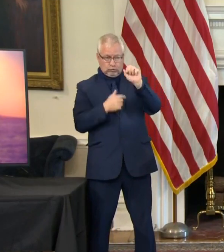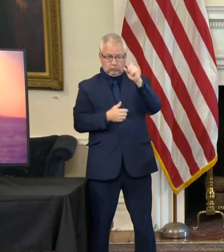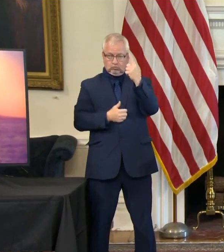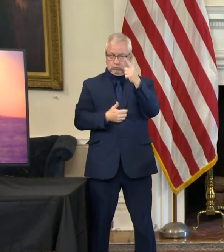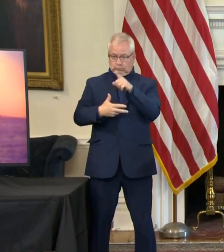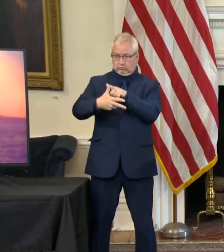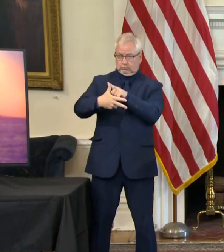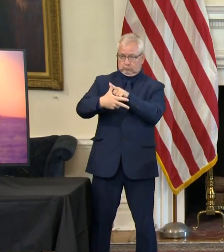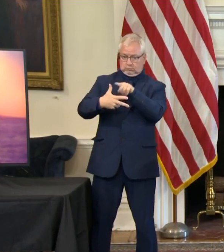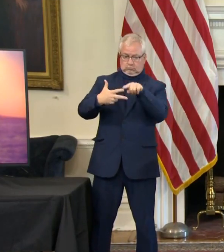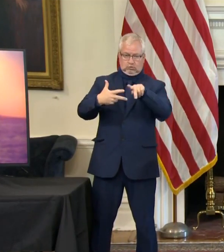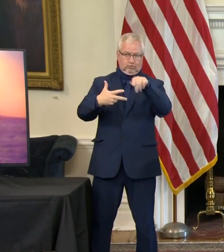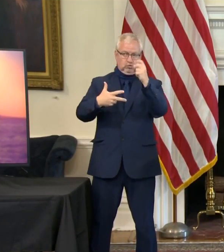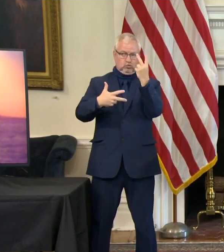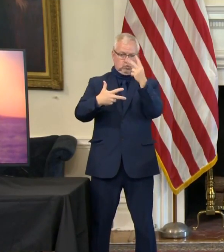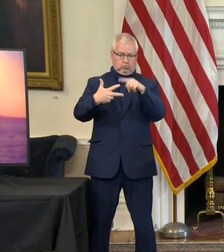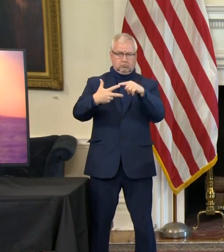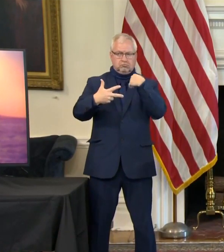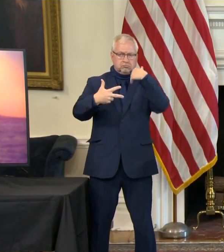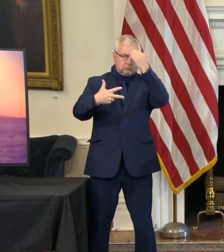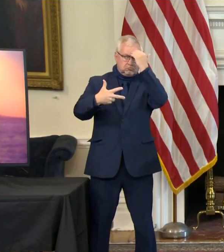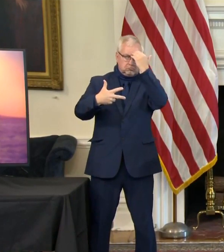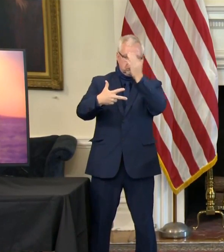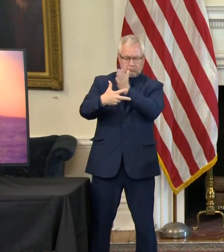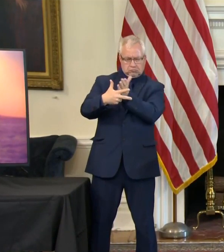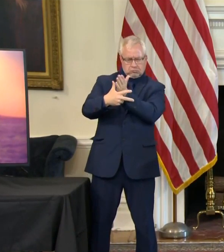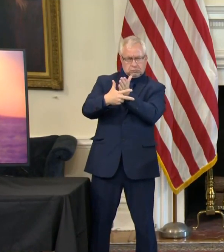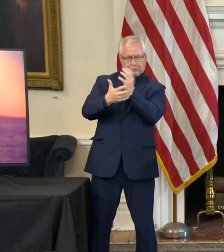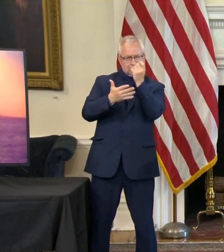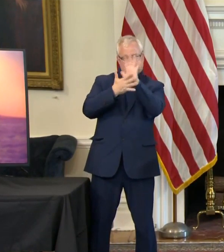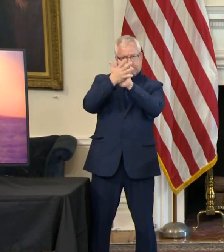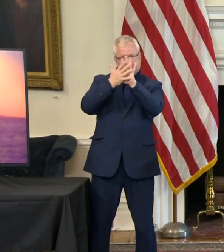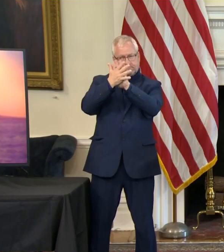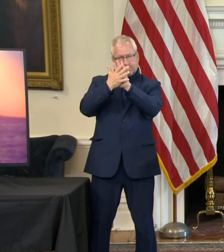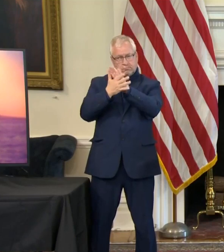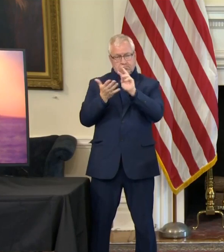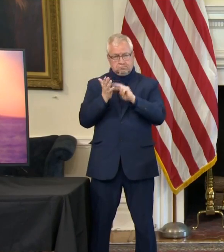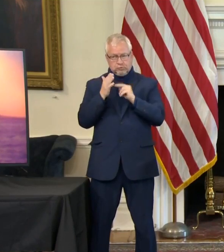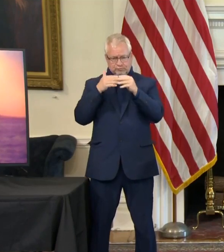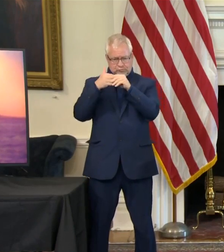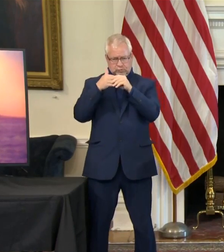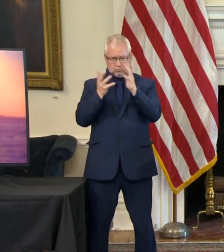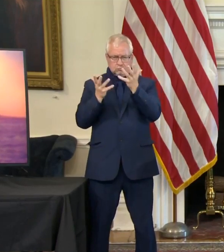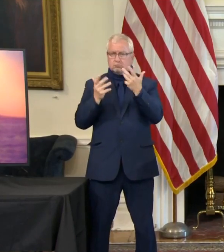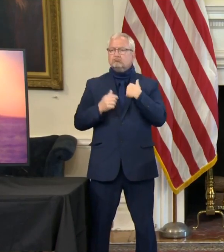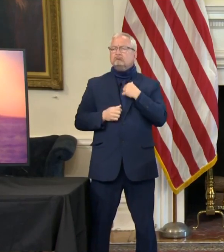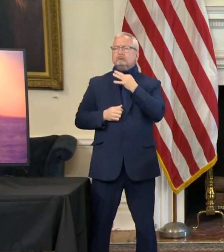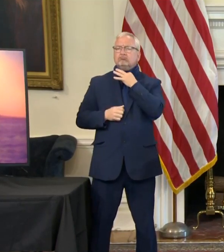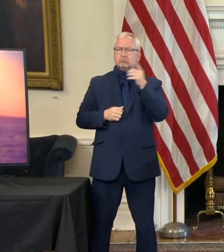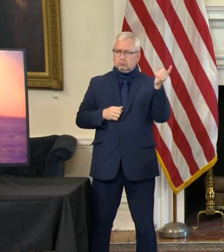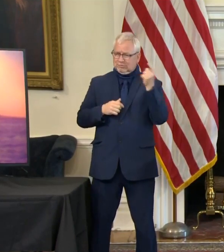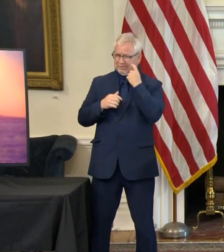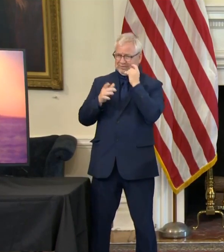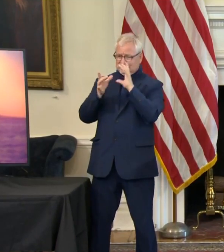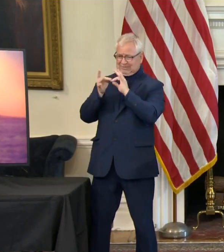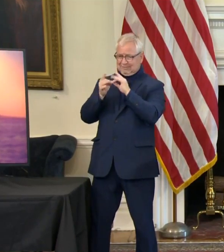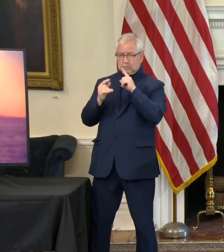I WANT TO CLARIFY THIS, STAGE ONE IN STAGE TWO AND I UNDERSTAND THE ROADMAP. IS WORK IN PROGRESS.